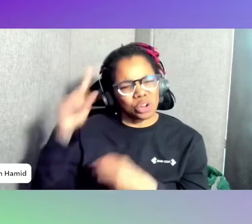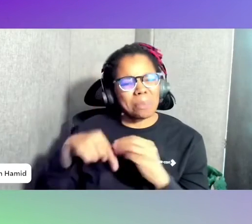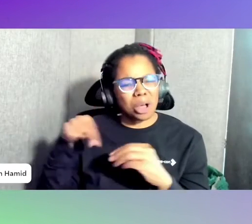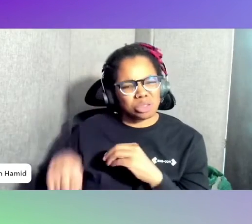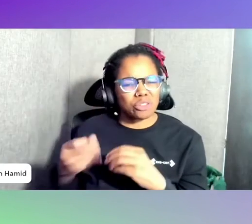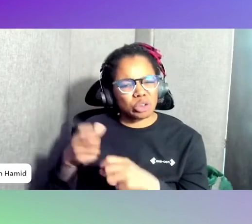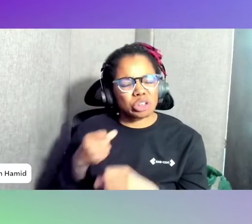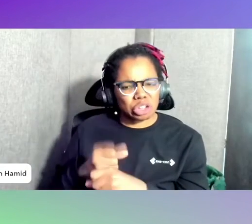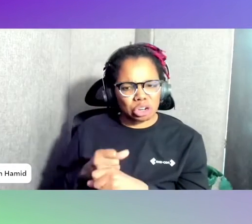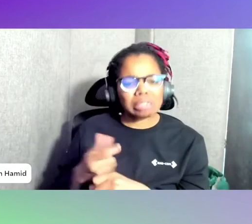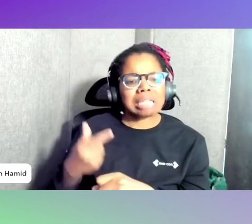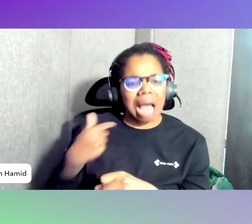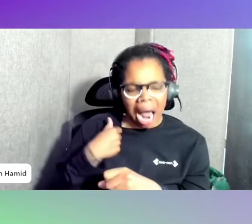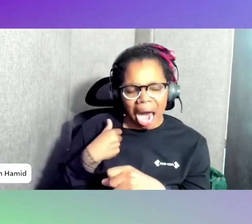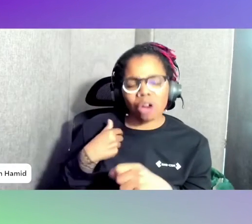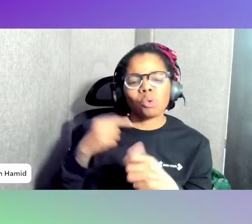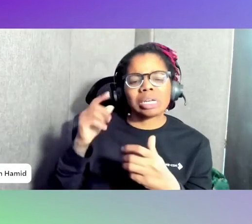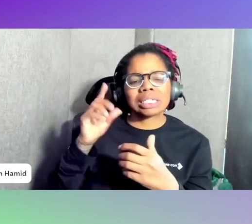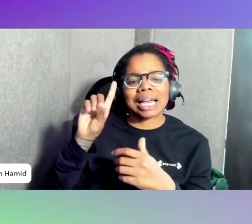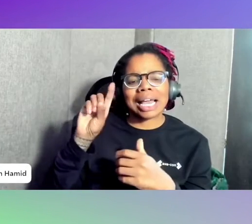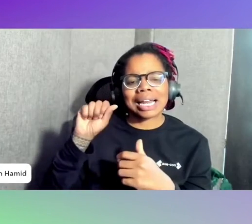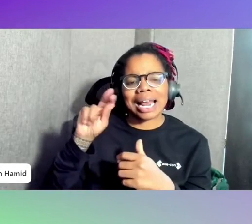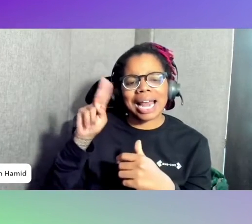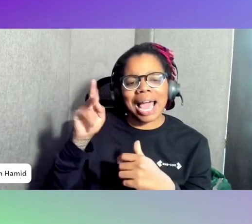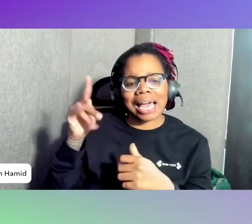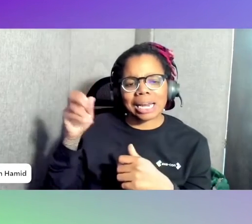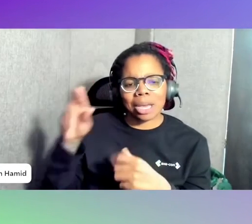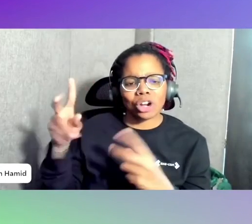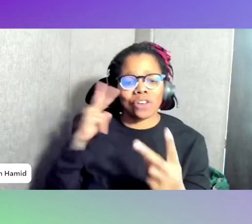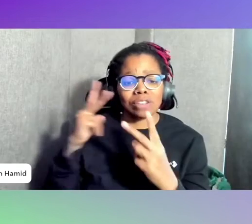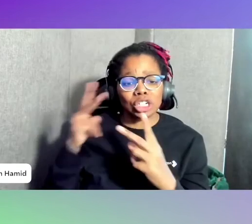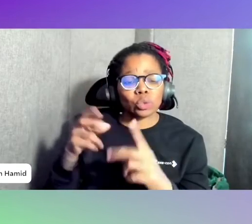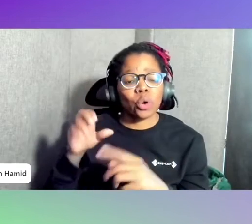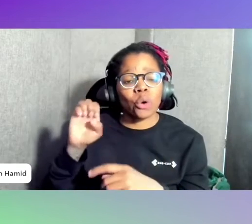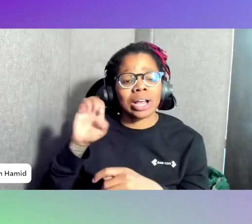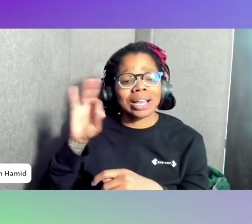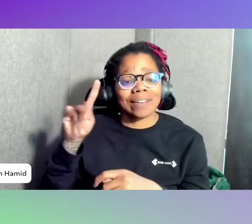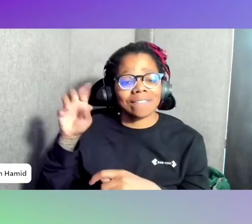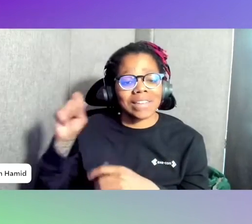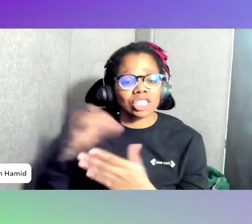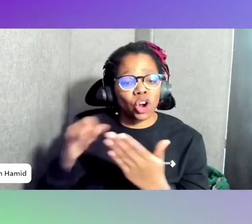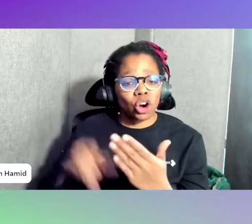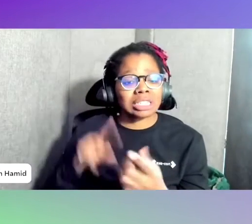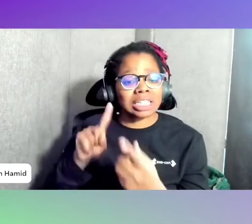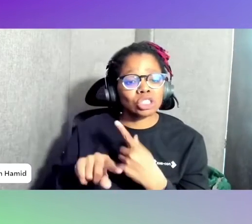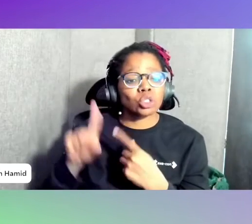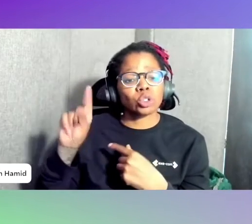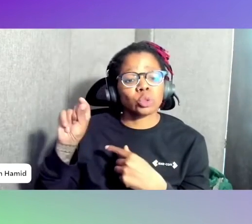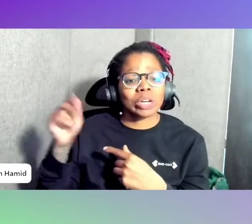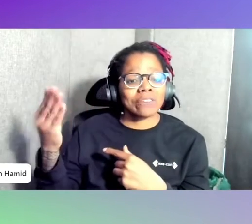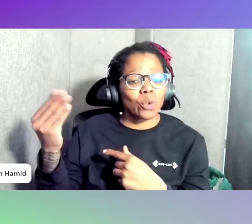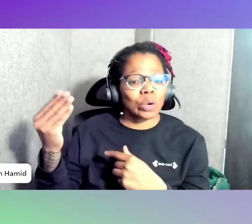comes into play period I've known about SVG for a few years, and I was an animator at a visual effects artist